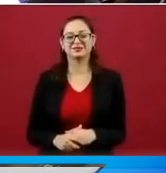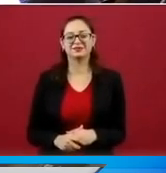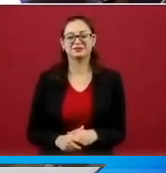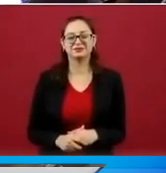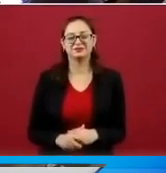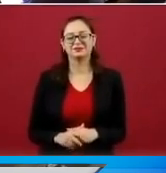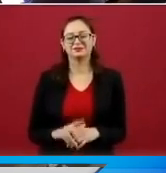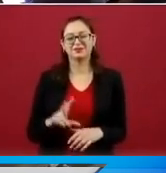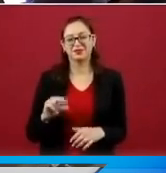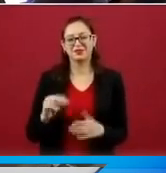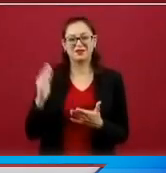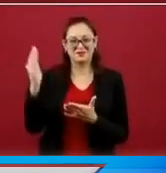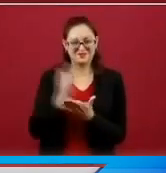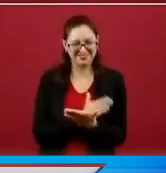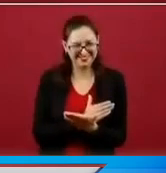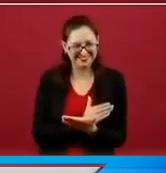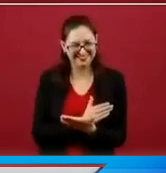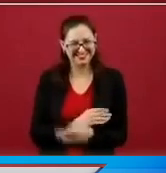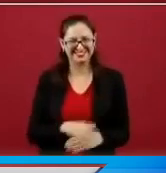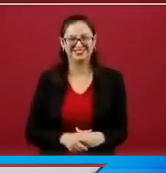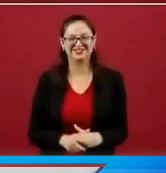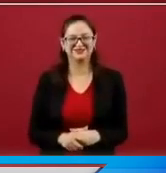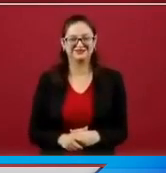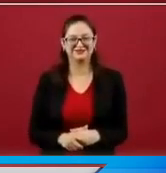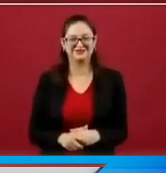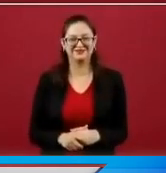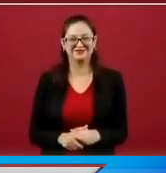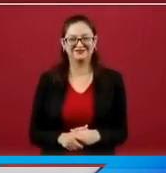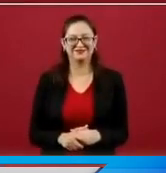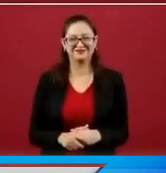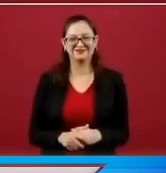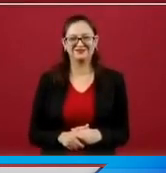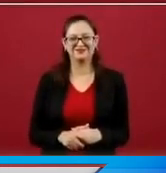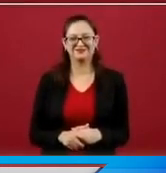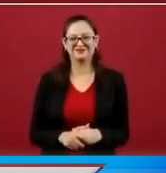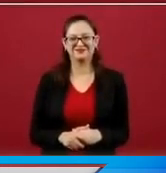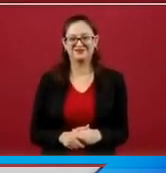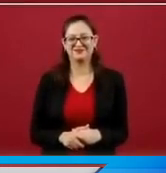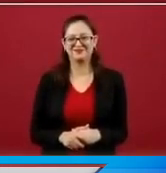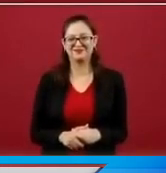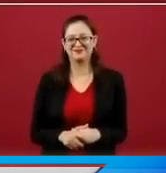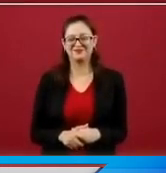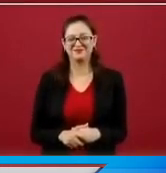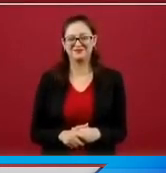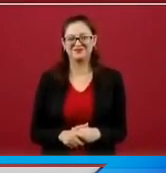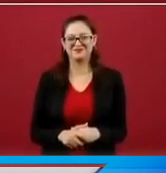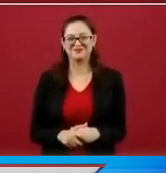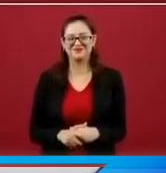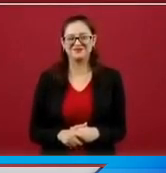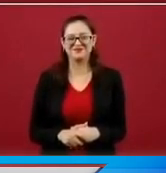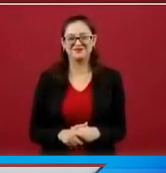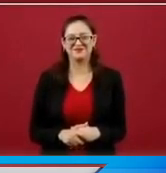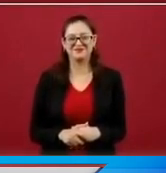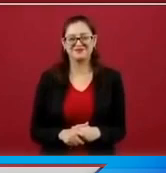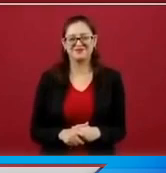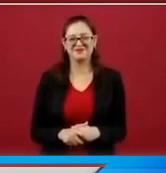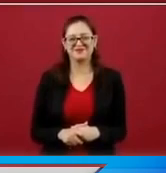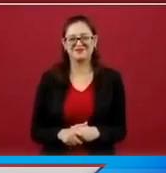the achievements will result in a recovery of close to 50 thousand million pesos that will allow the Government to support welfare programs